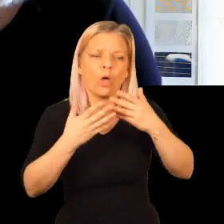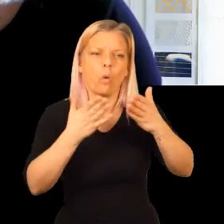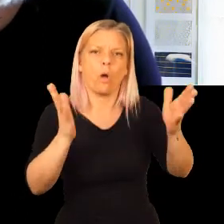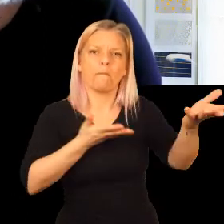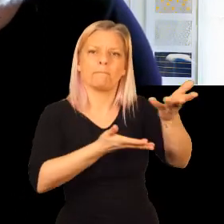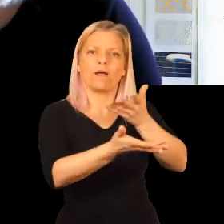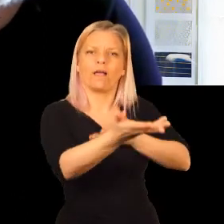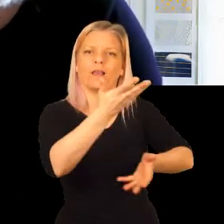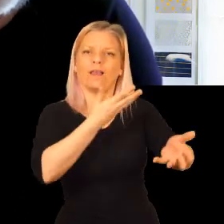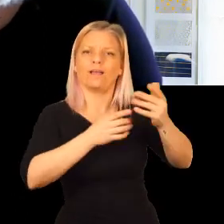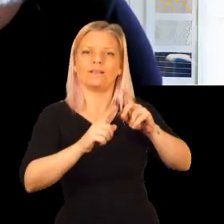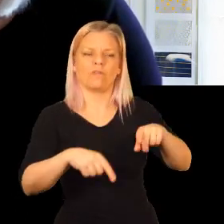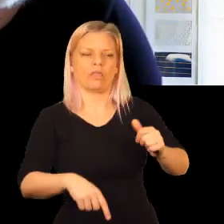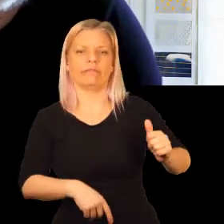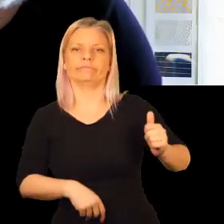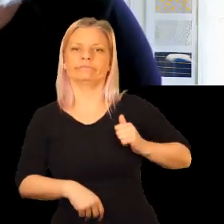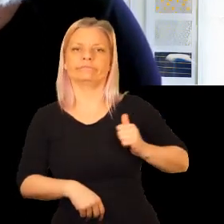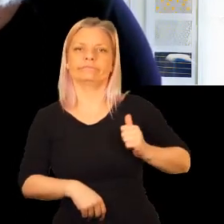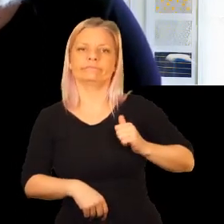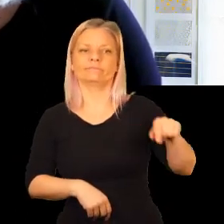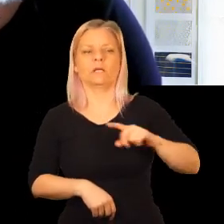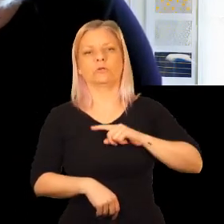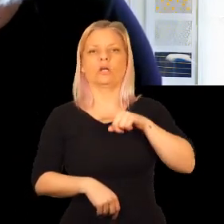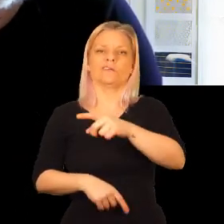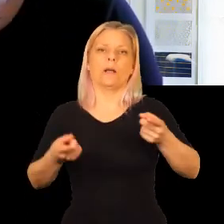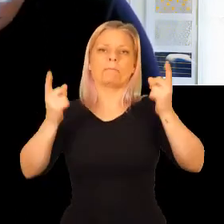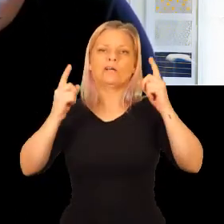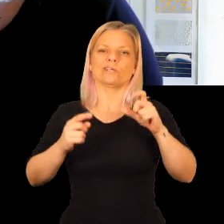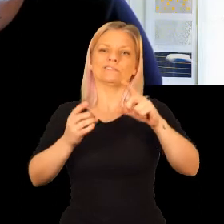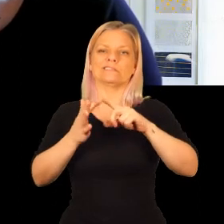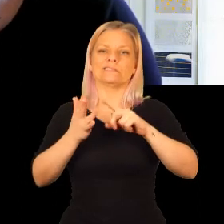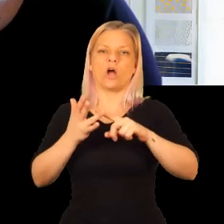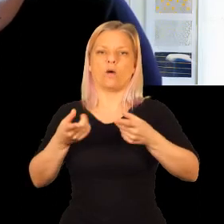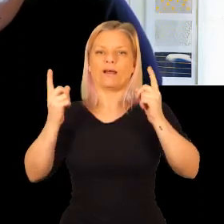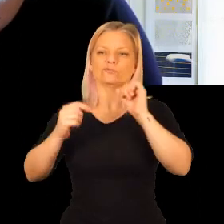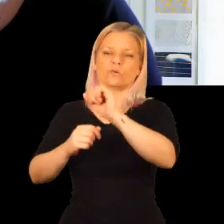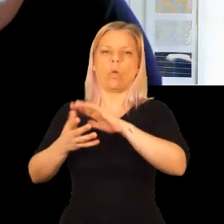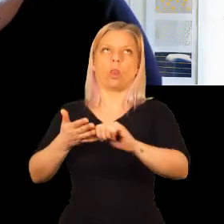how i learn and if we're open to doing that rather than this presumption that because i'm the manager